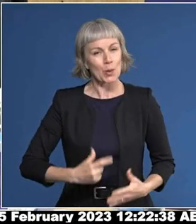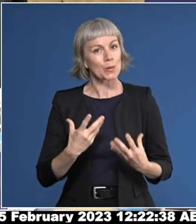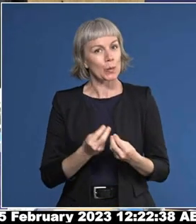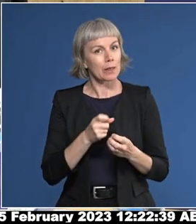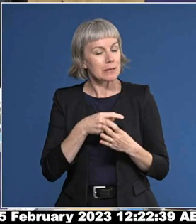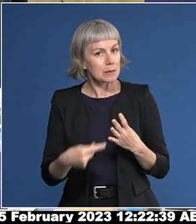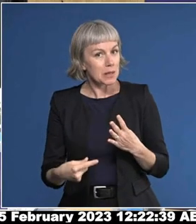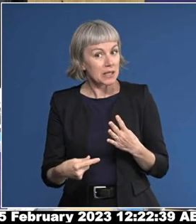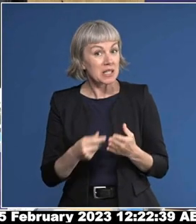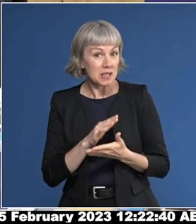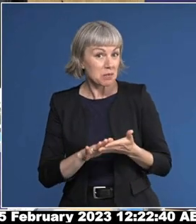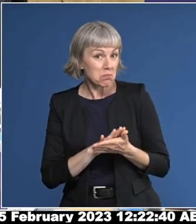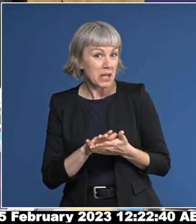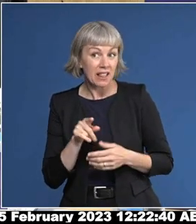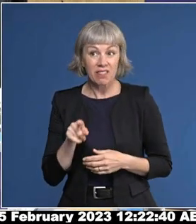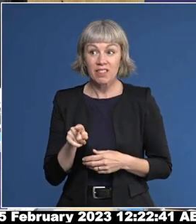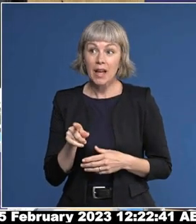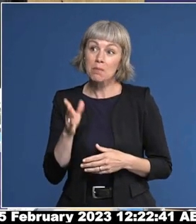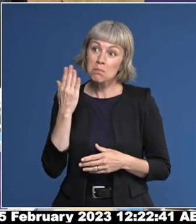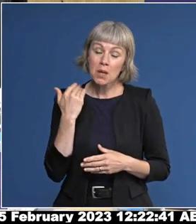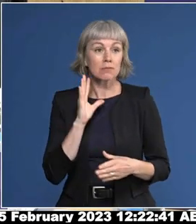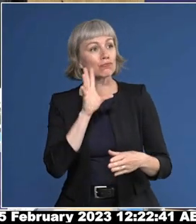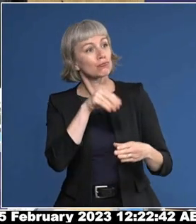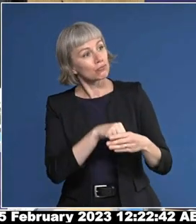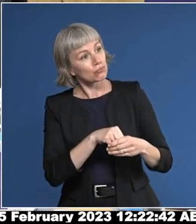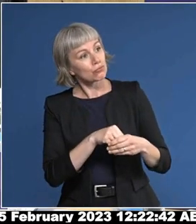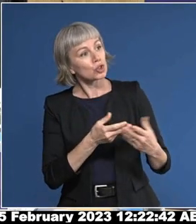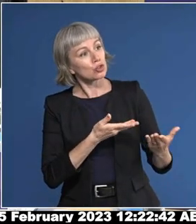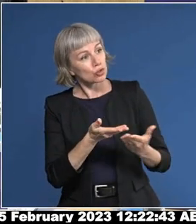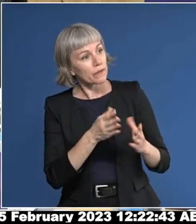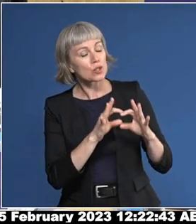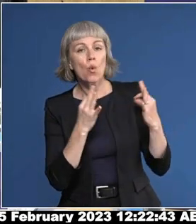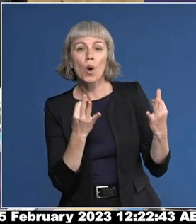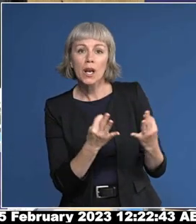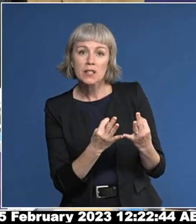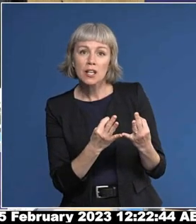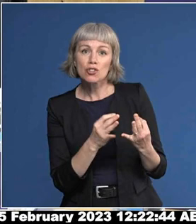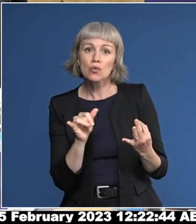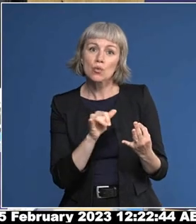they have had an interaction with service providers and systems that are there to support people with disability?